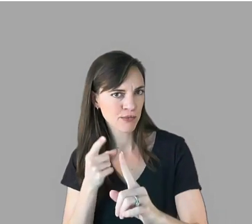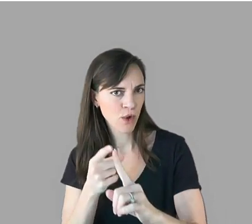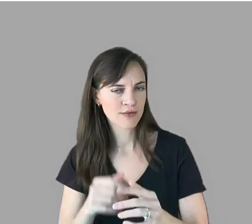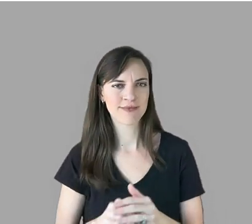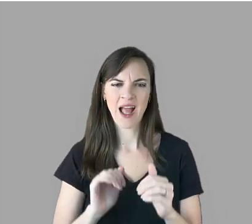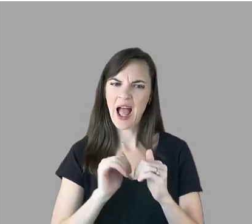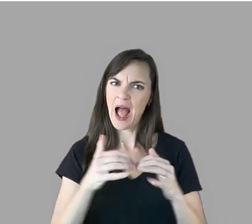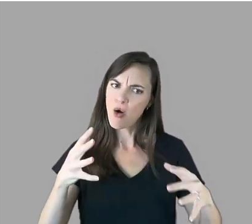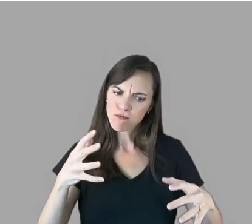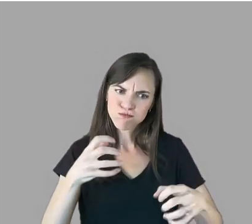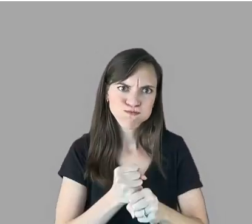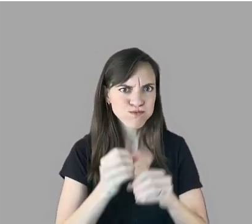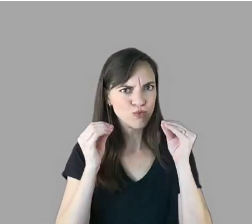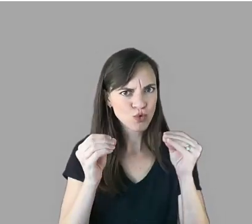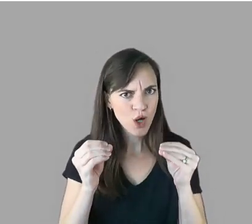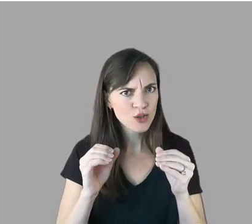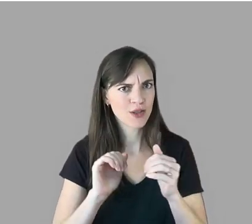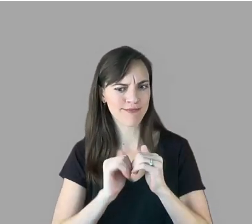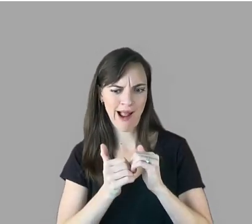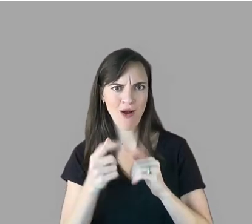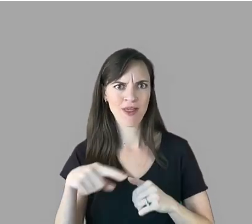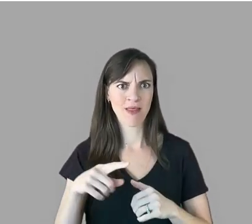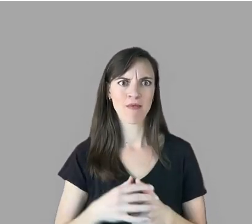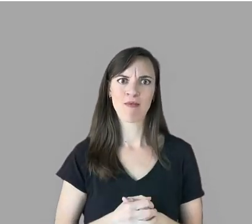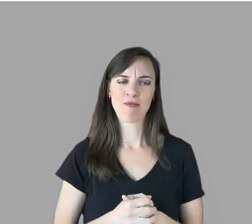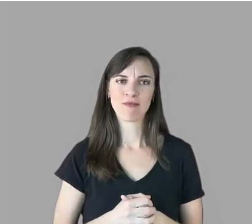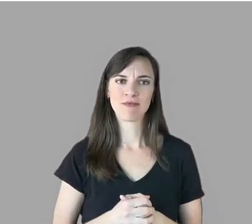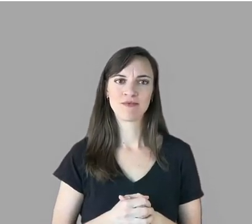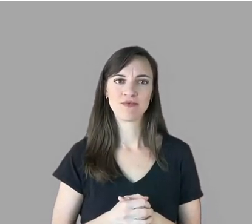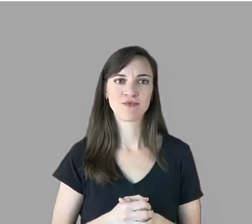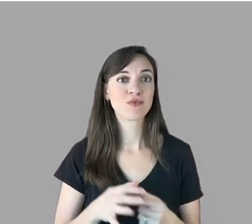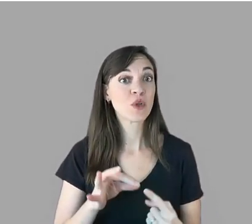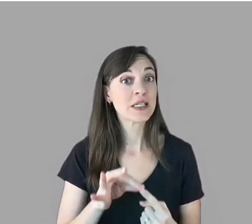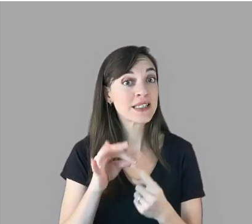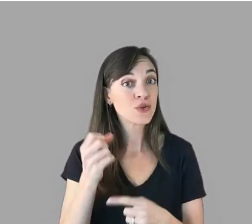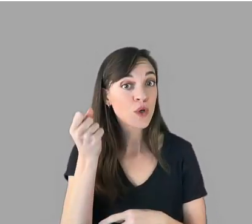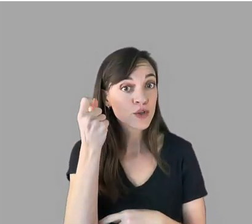we provide these students with intensive instruction? Essential understandings,